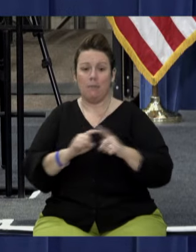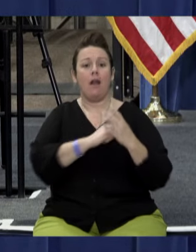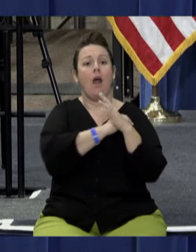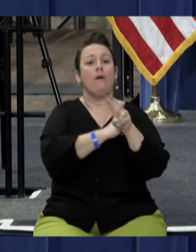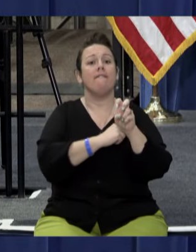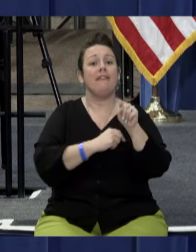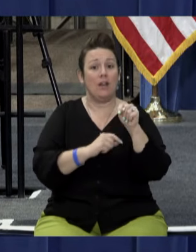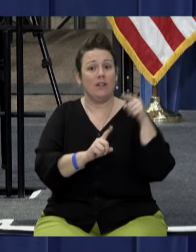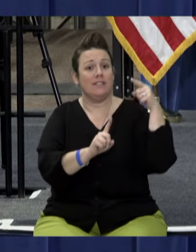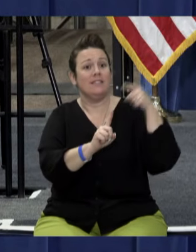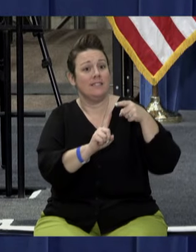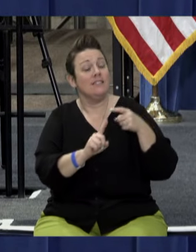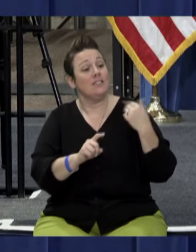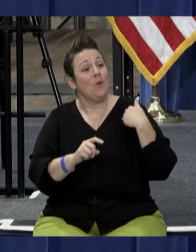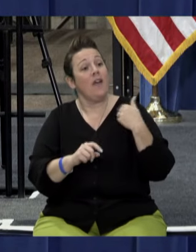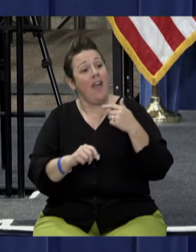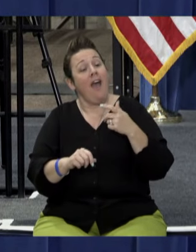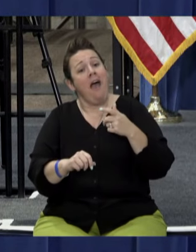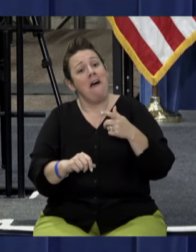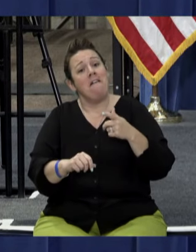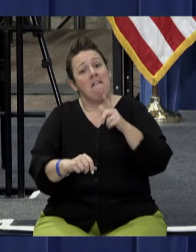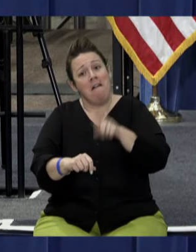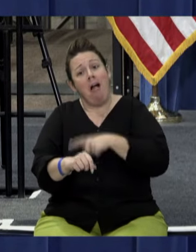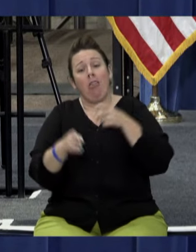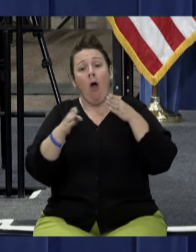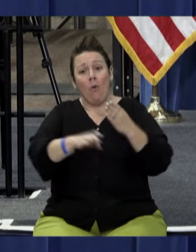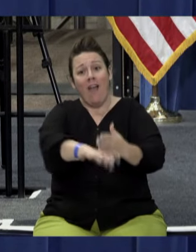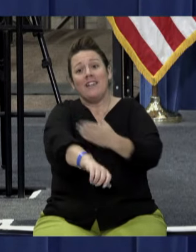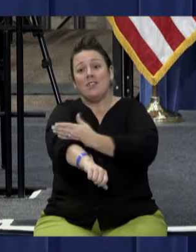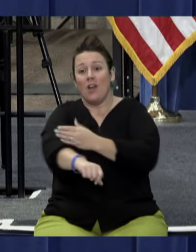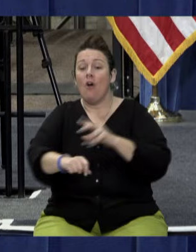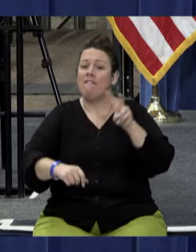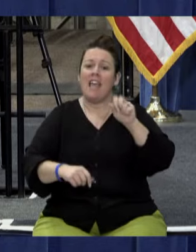So we got a long ways to go. VA's not still right where it needs to be, but it's going to be because